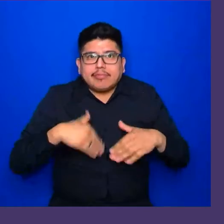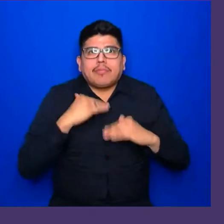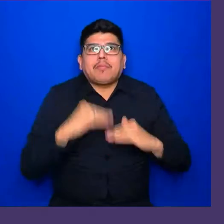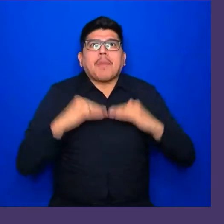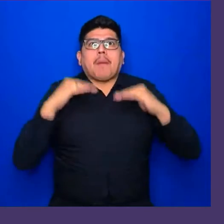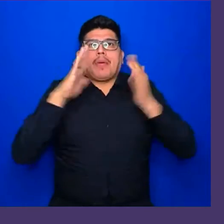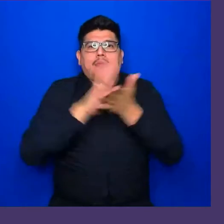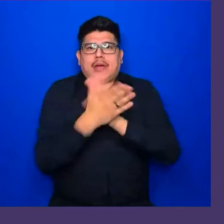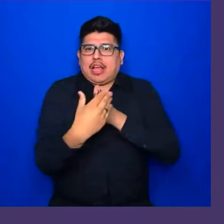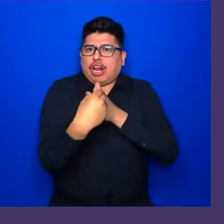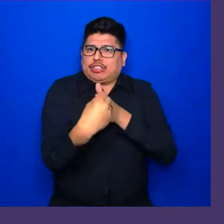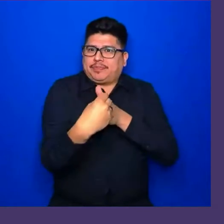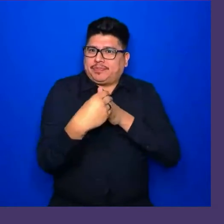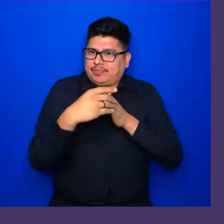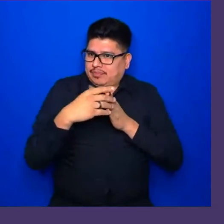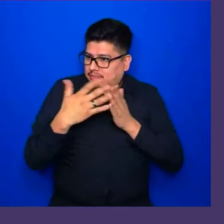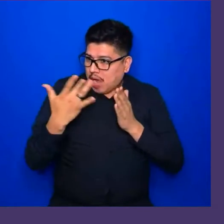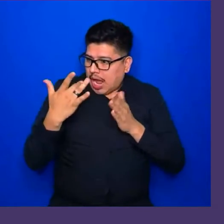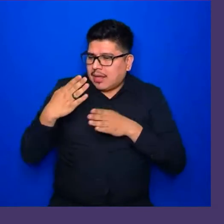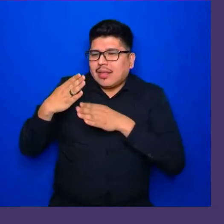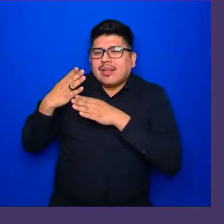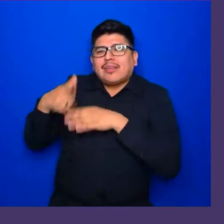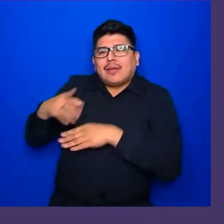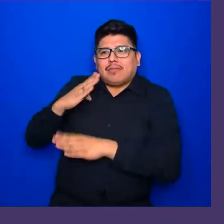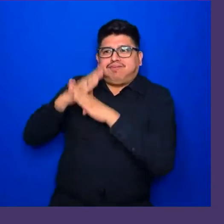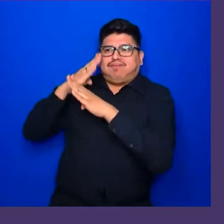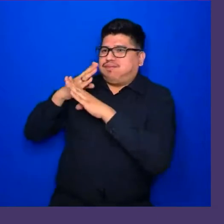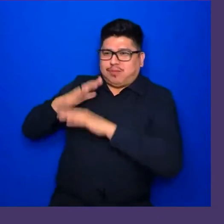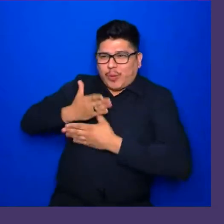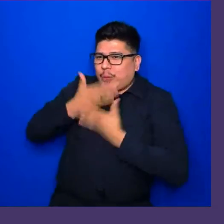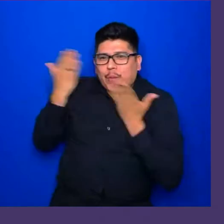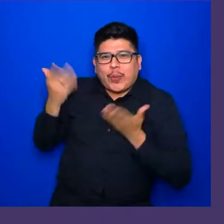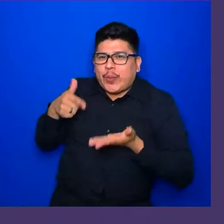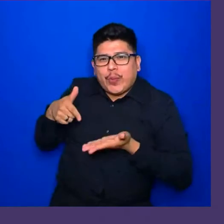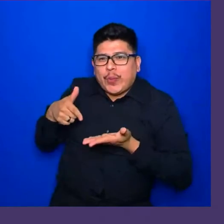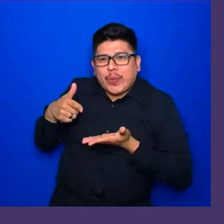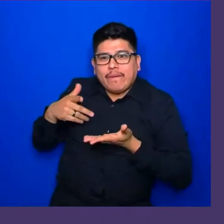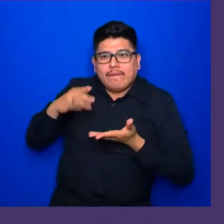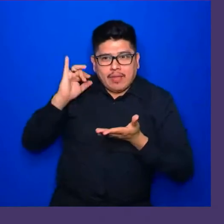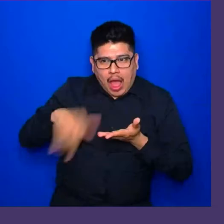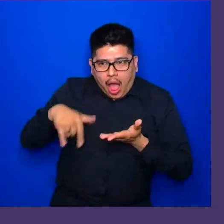those barriers and disrupting the narrative when it comes to, "How do you build a more accessible workspace?"